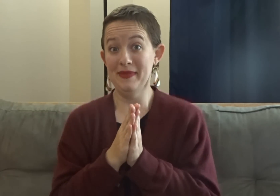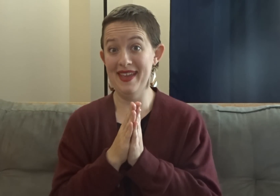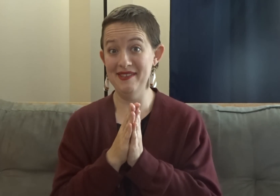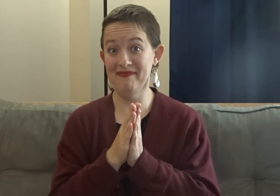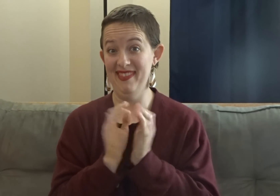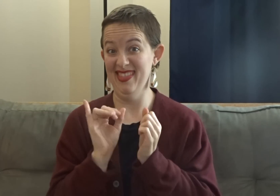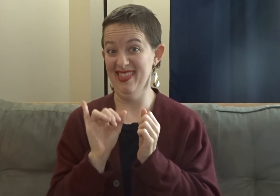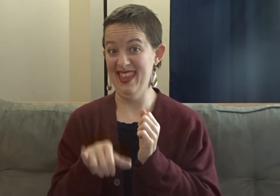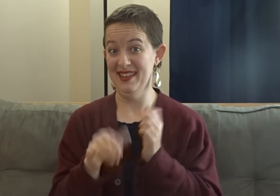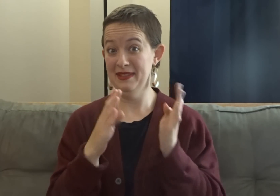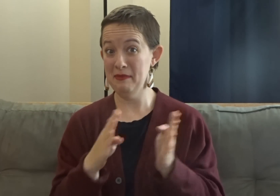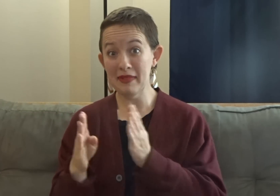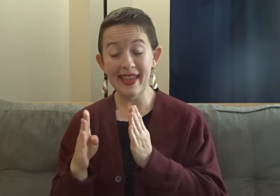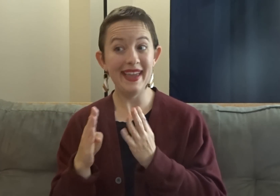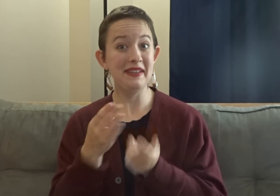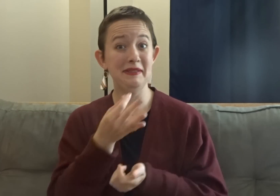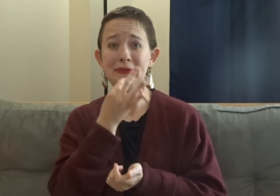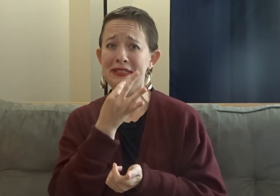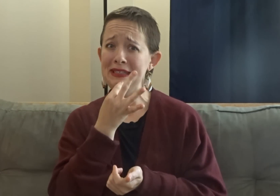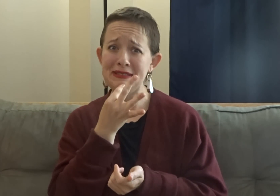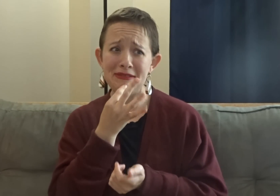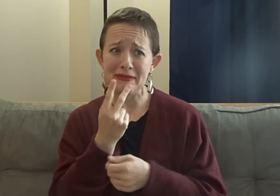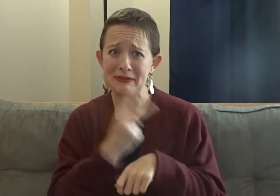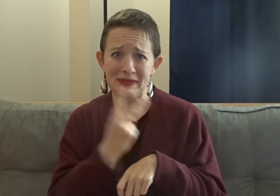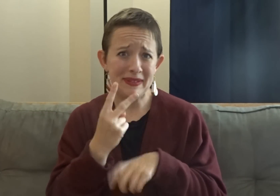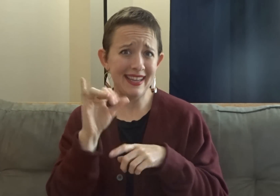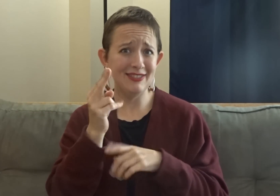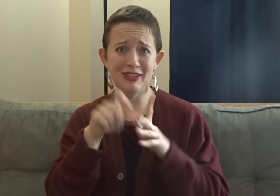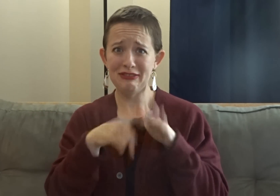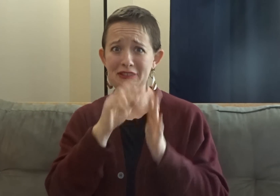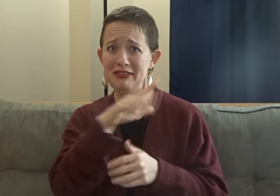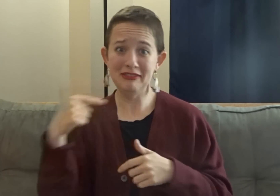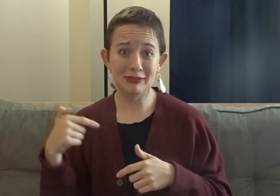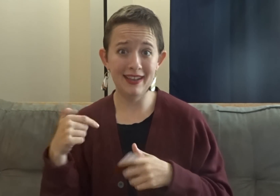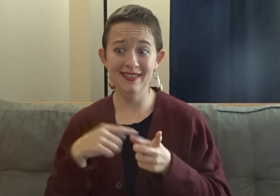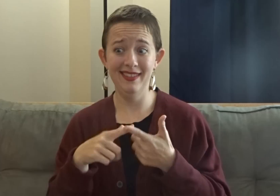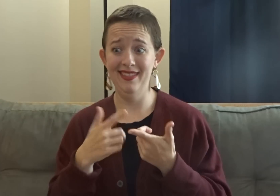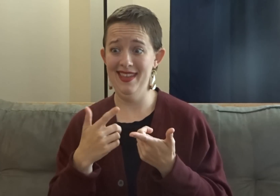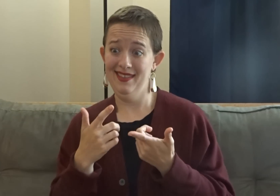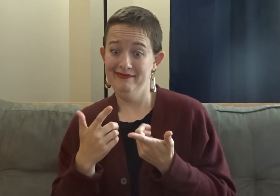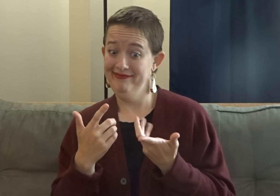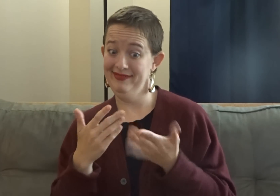So yeah, that is kind of the plan. It is starting soon in two days. Jenna starts her meds.